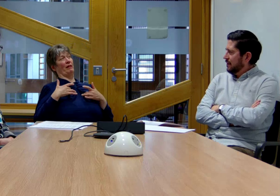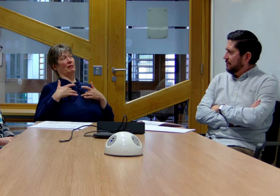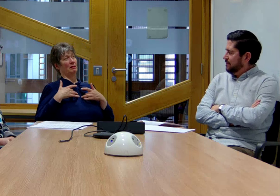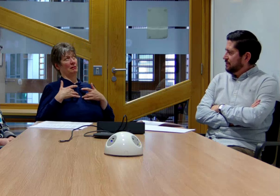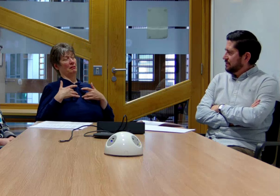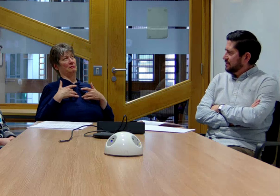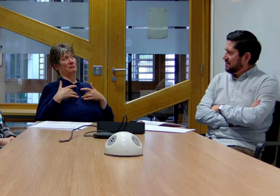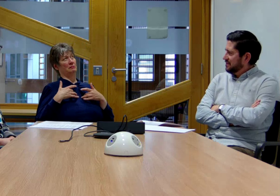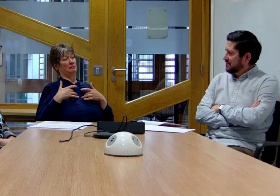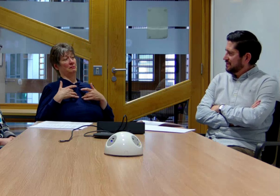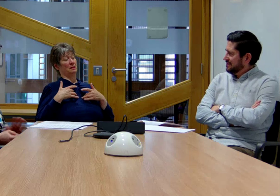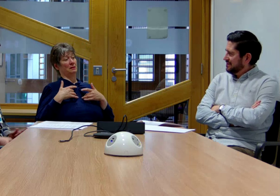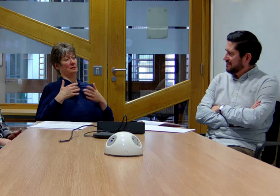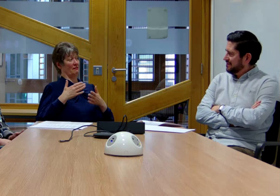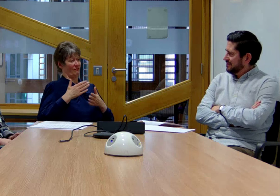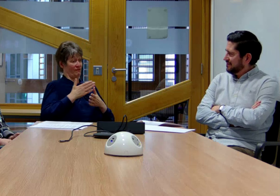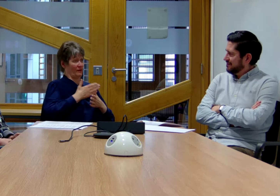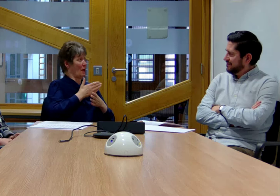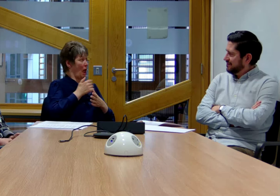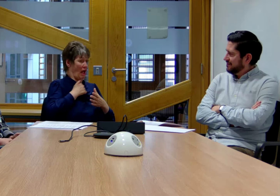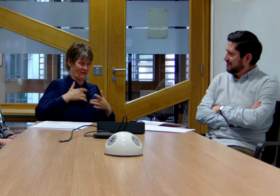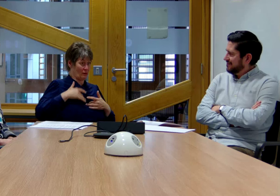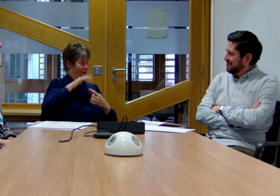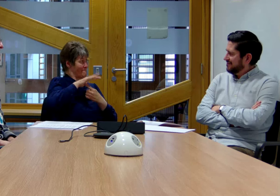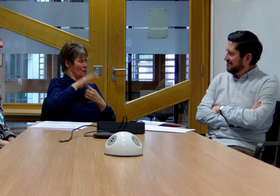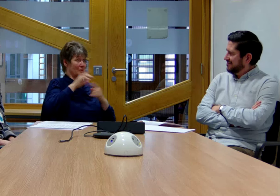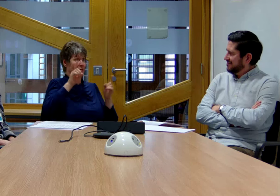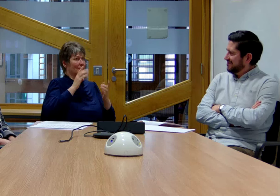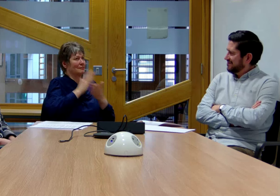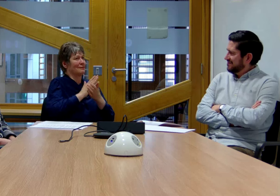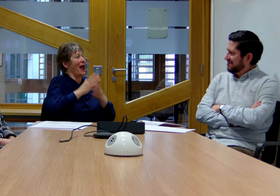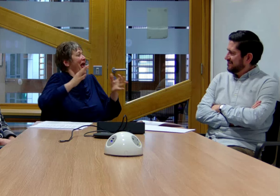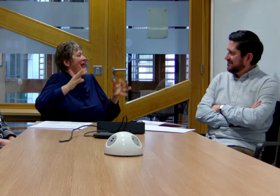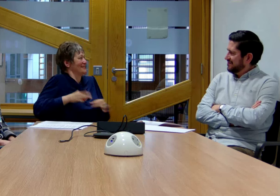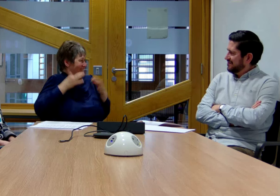Alasdair: Well, good question. I would say first, actually enjoy learning the language